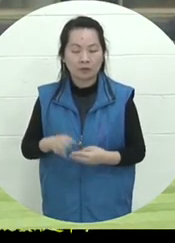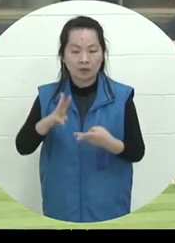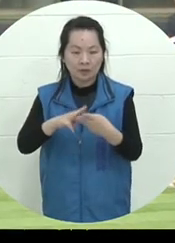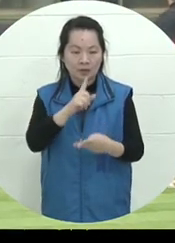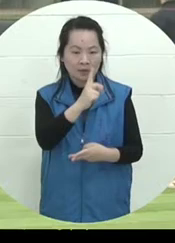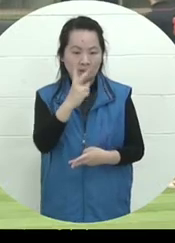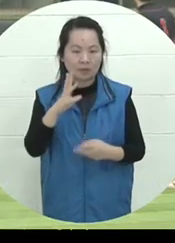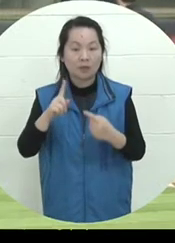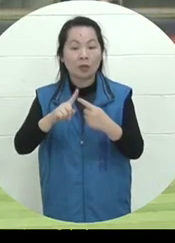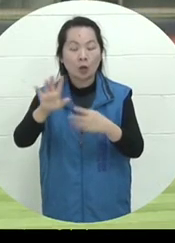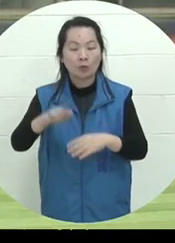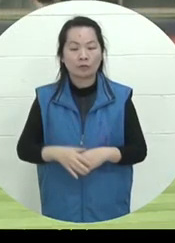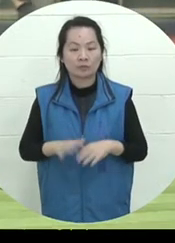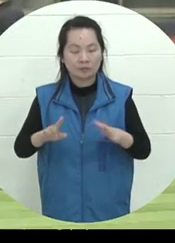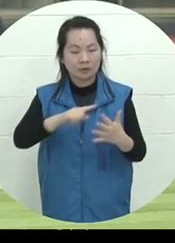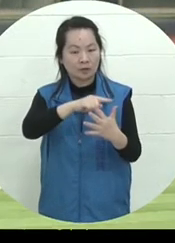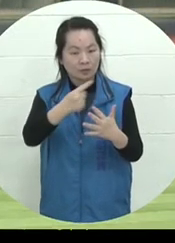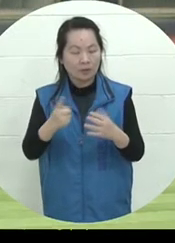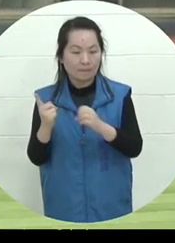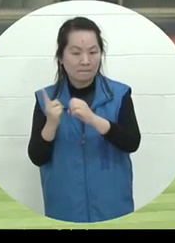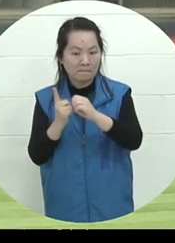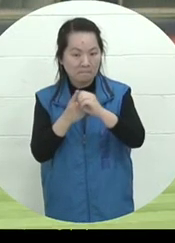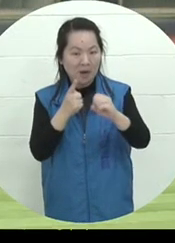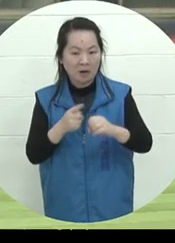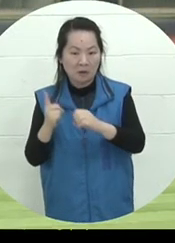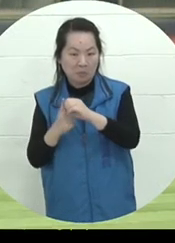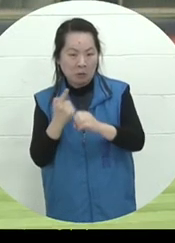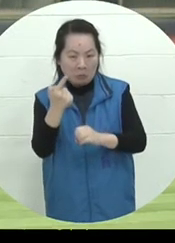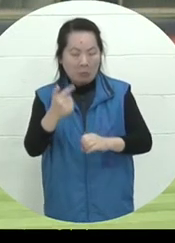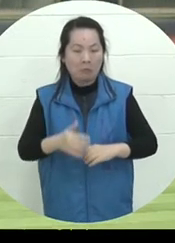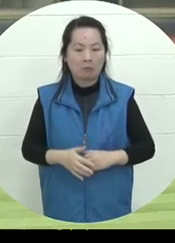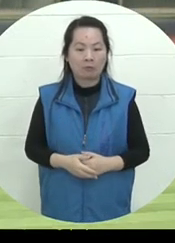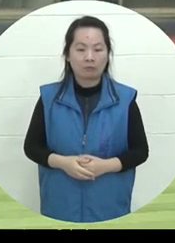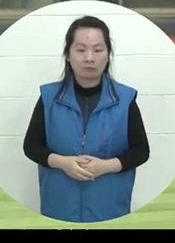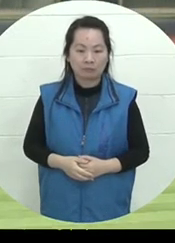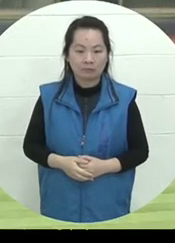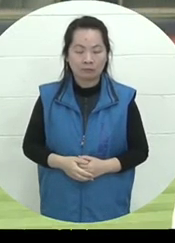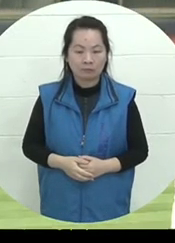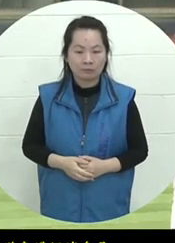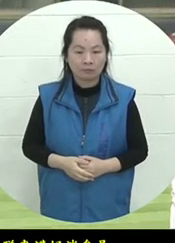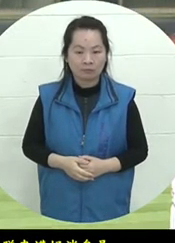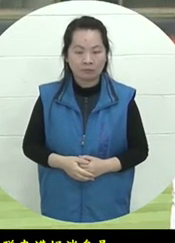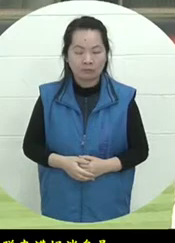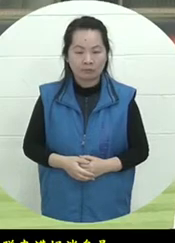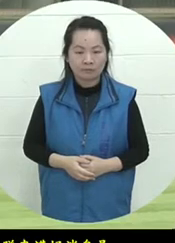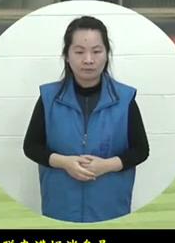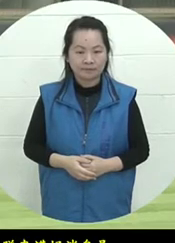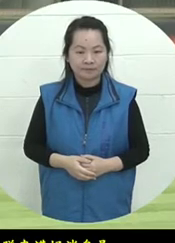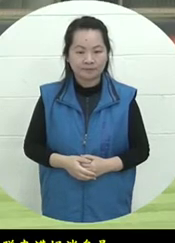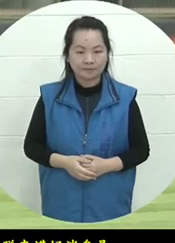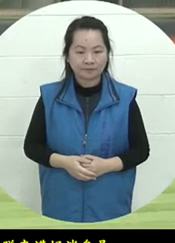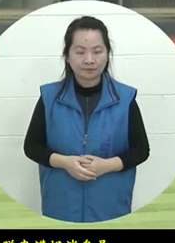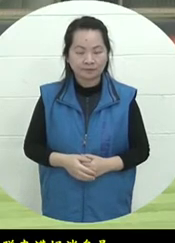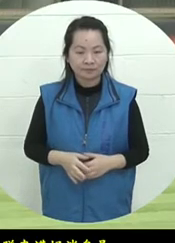, and the bat is the turn of the more destructive front-end bat . Johnspar, the land pioneer, was the first to hit the West today,